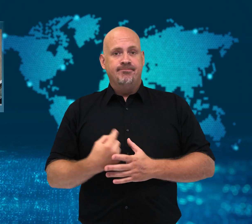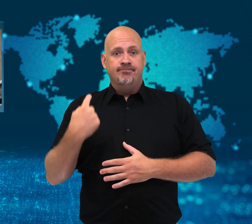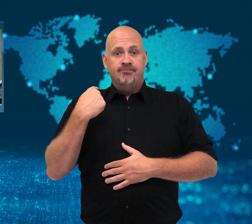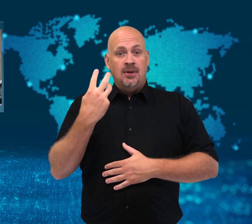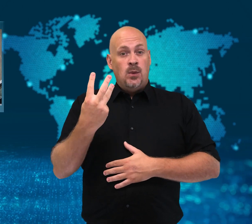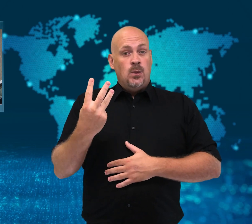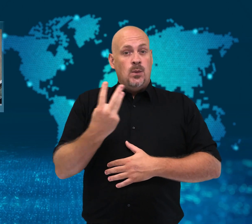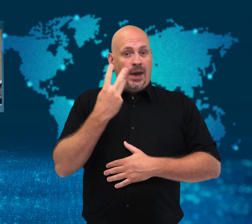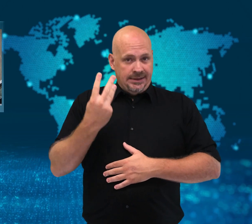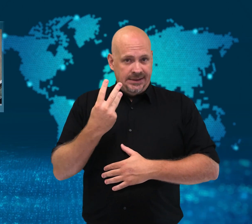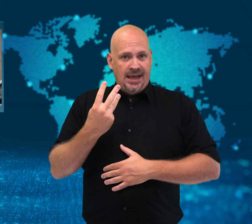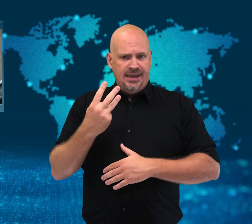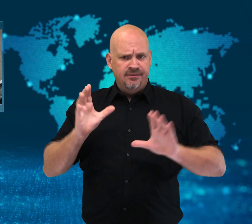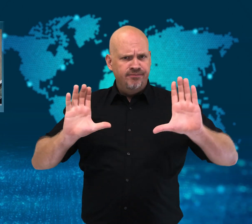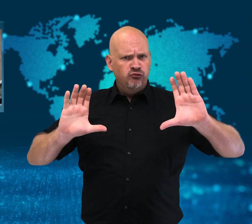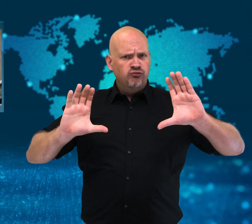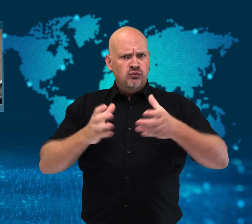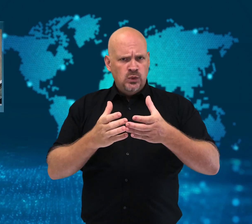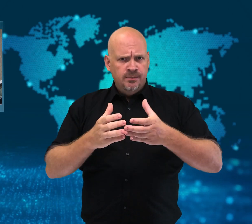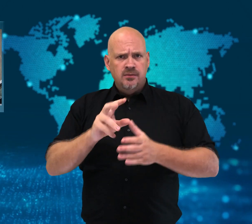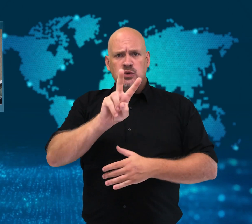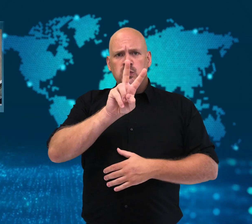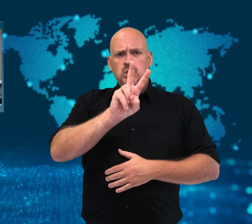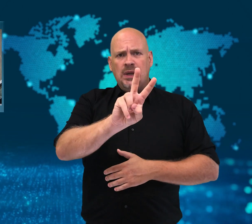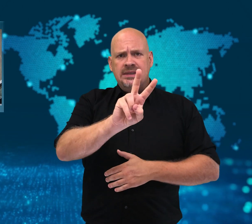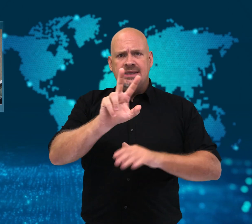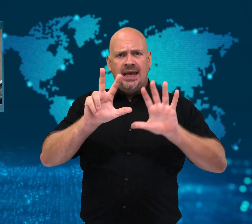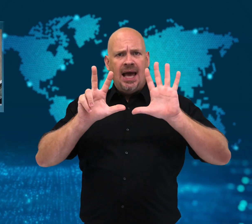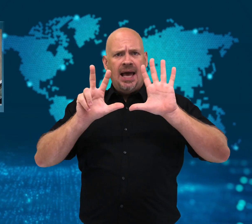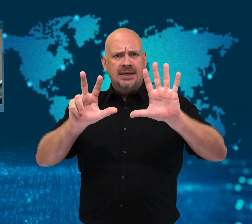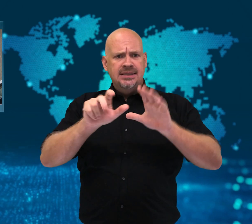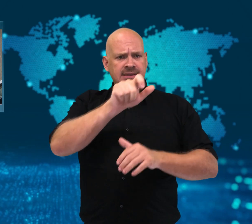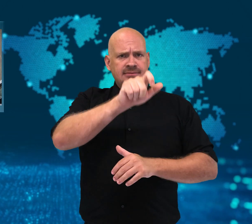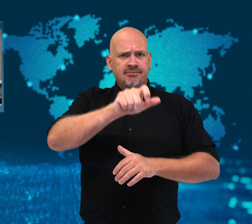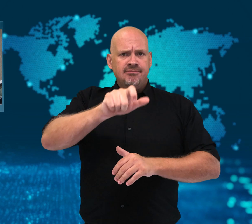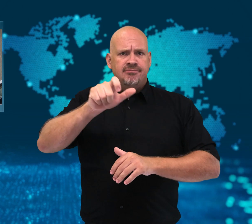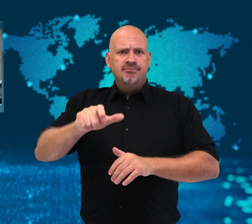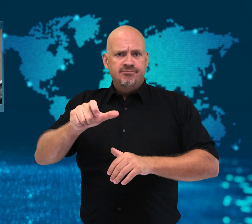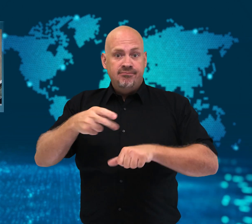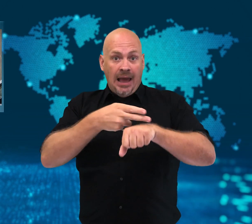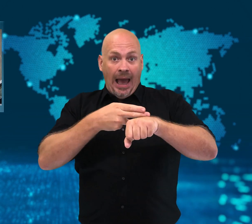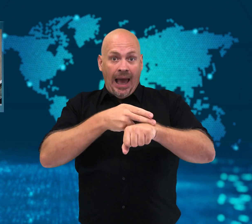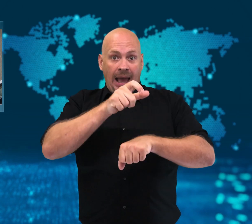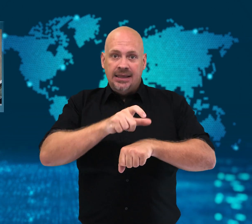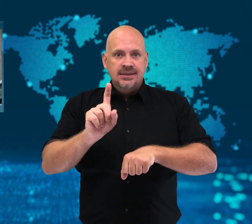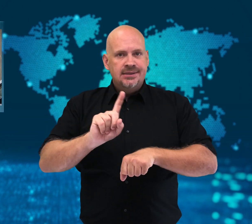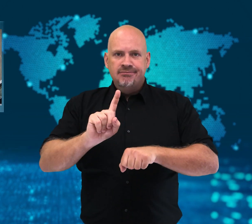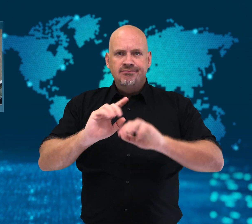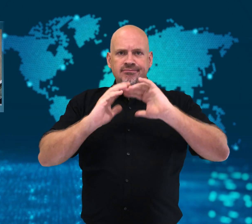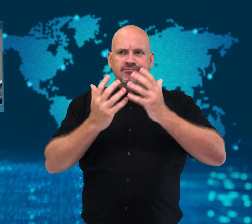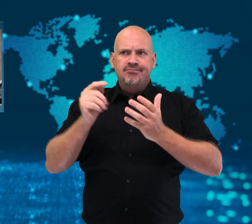Last Wednesday, a group of 28 foreign nationals,